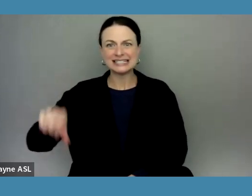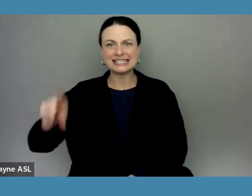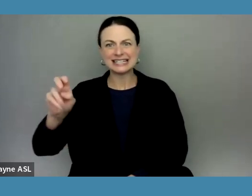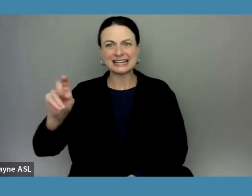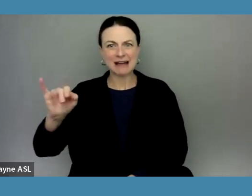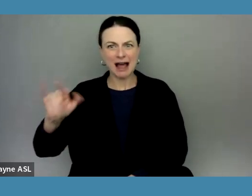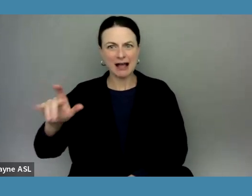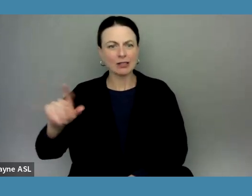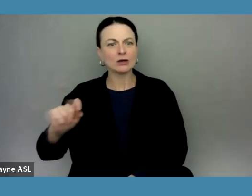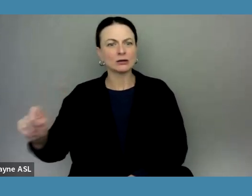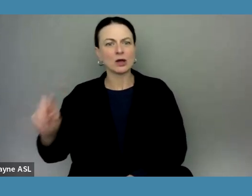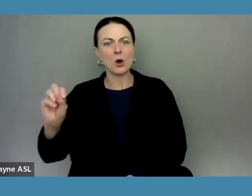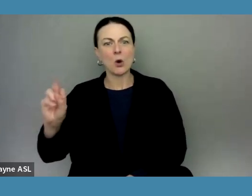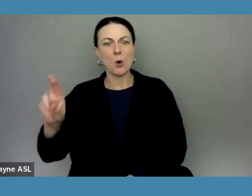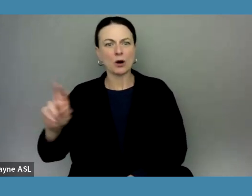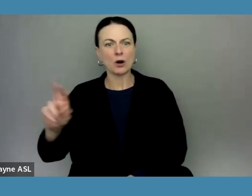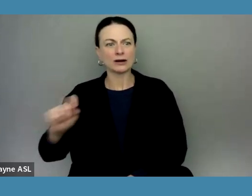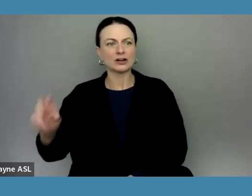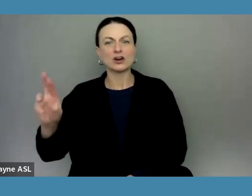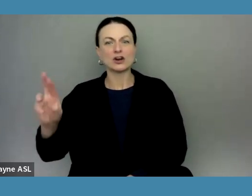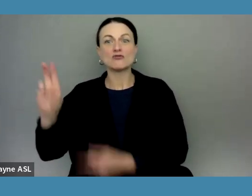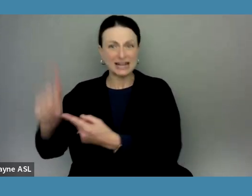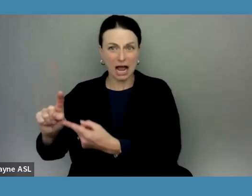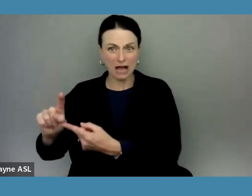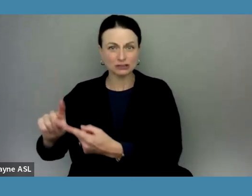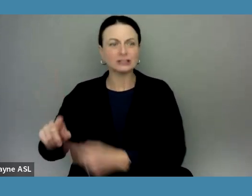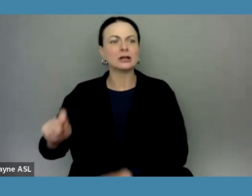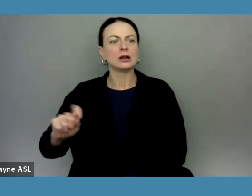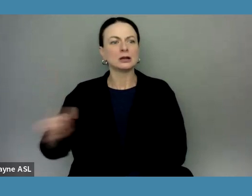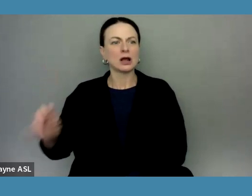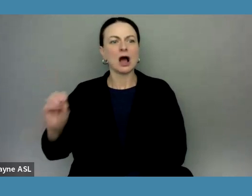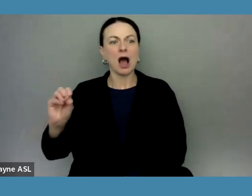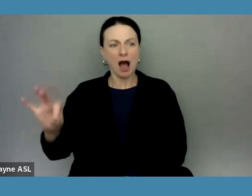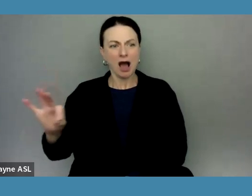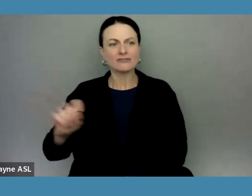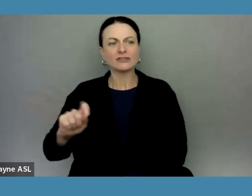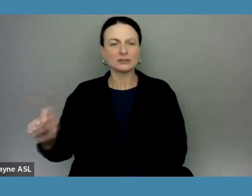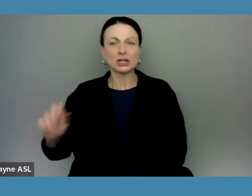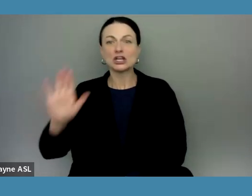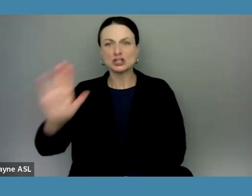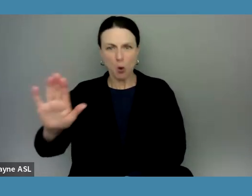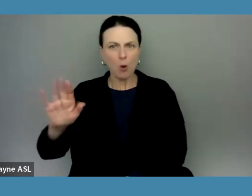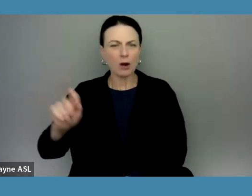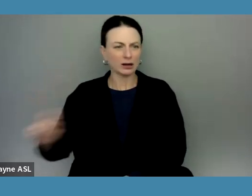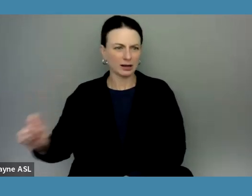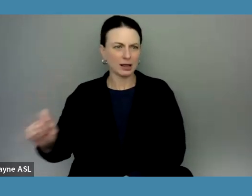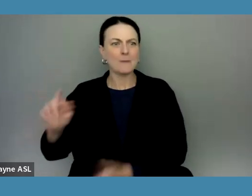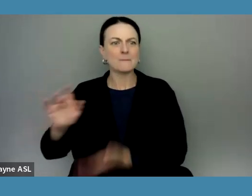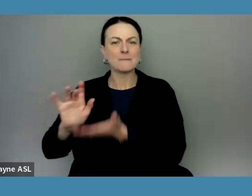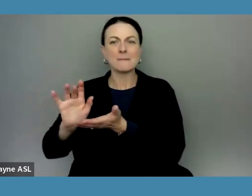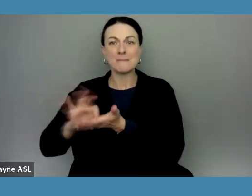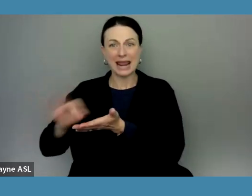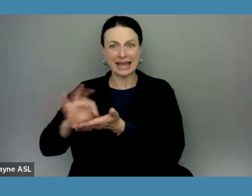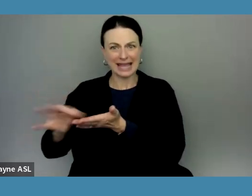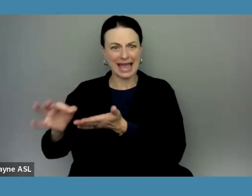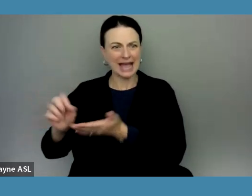or, underscore, reduction, underscore, of, underscore, your, underscore, Medicaid, underscore, S-E.